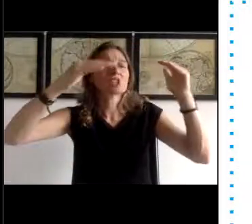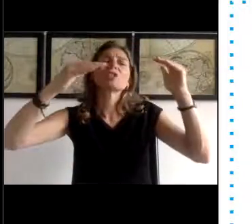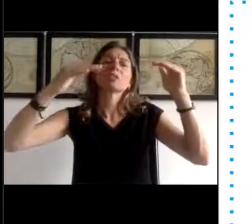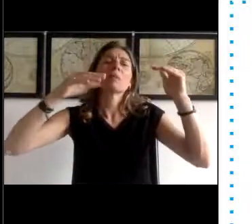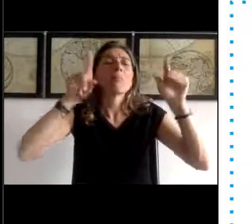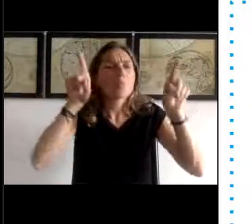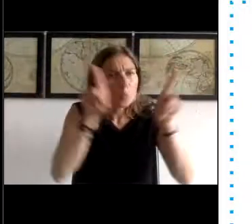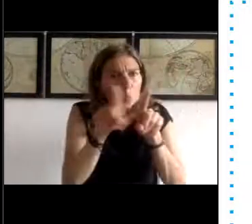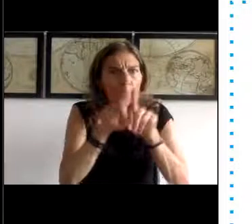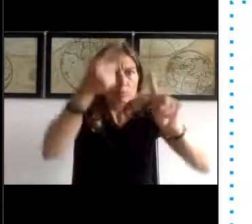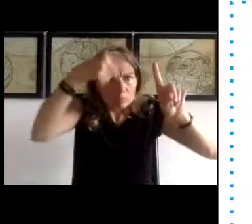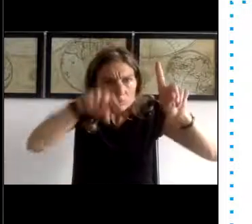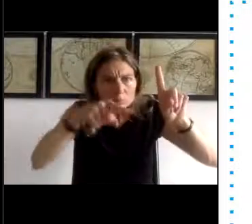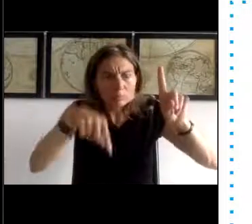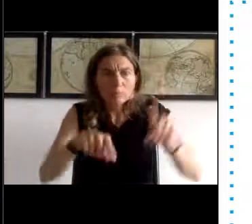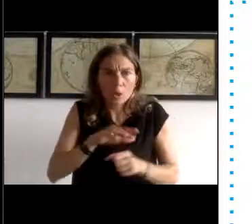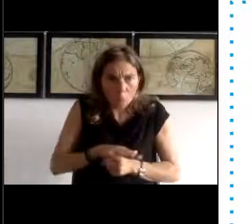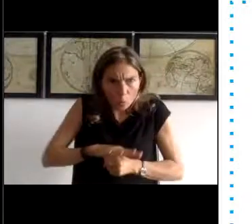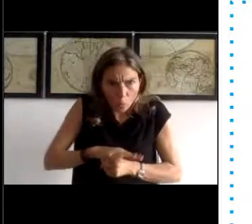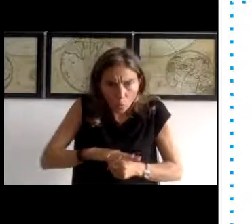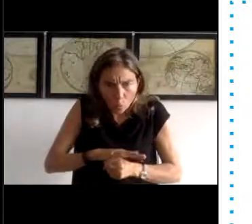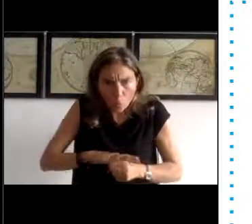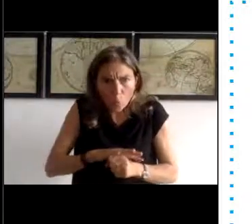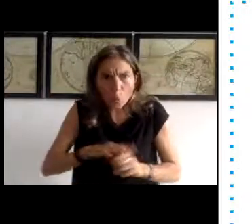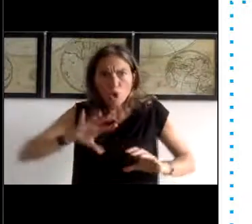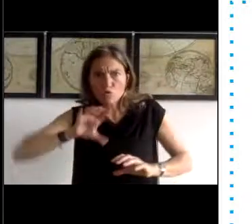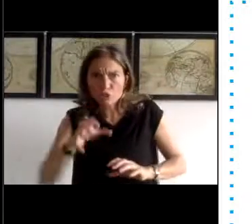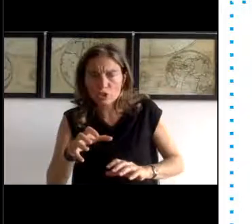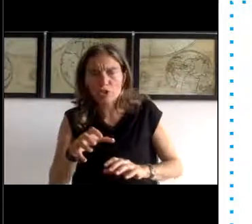but also through the officers in the national agencies,